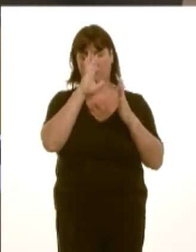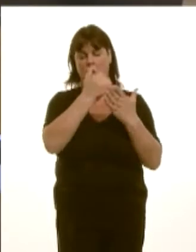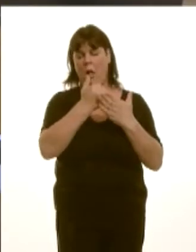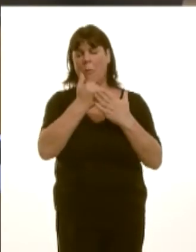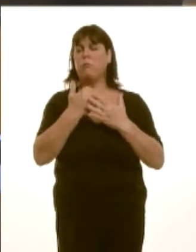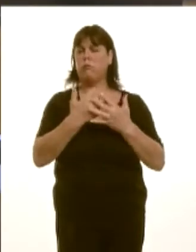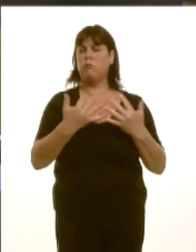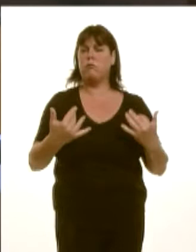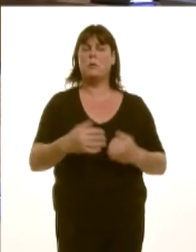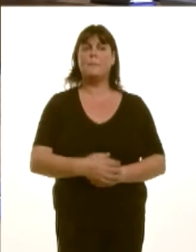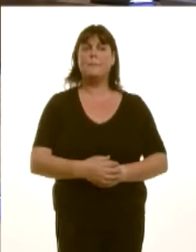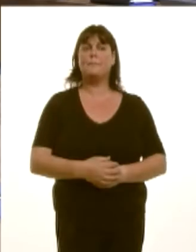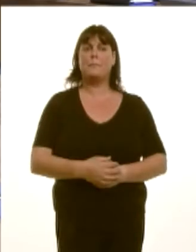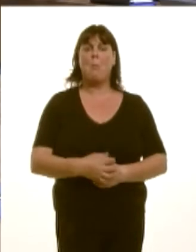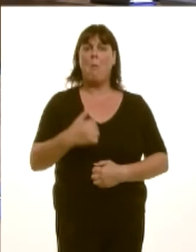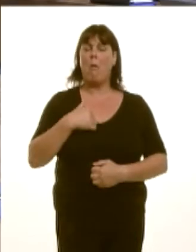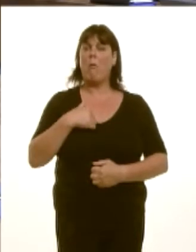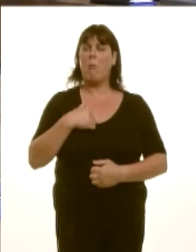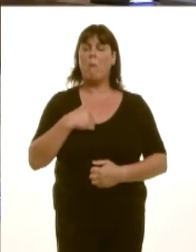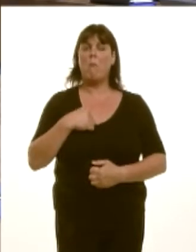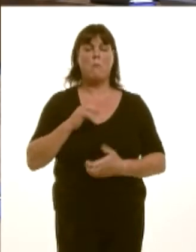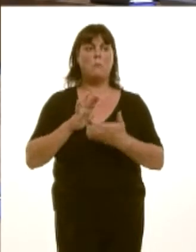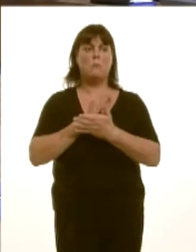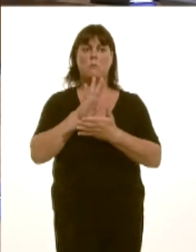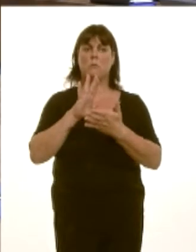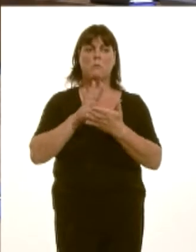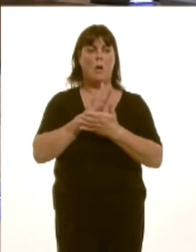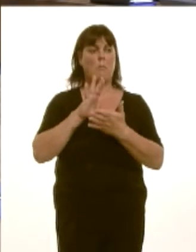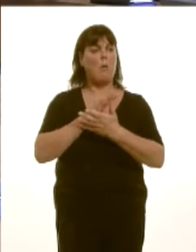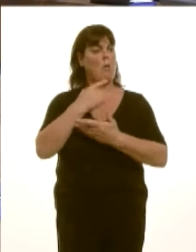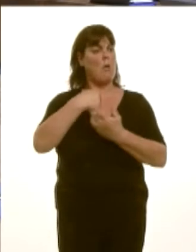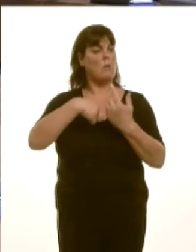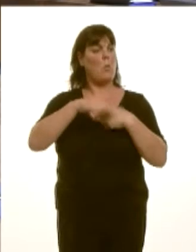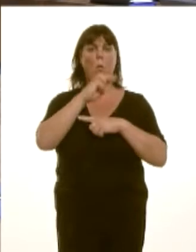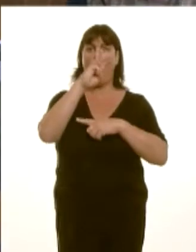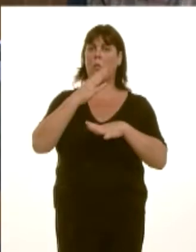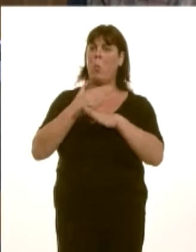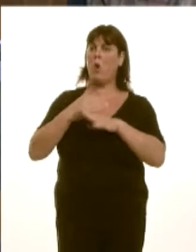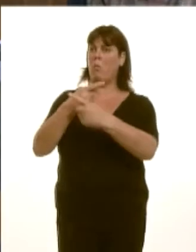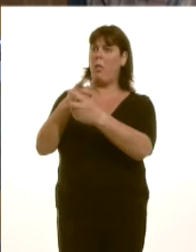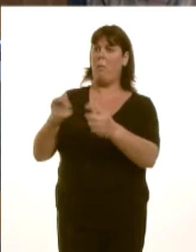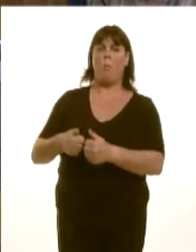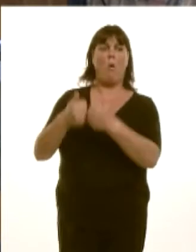However, I am satisfied that the working relationship is good, and it is certainly of advantage